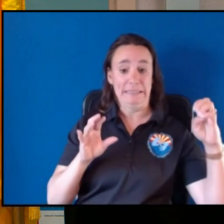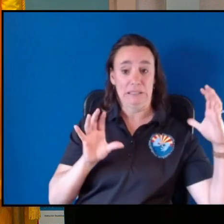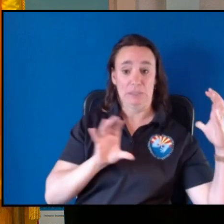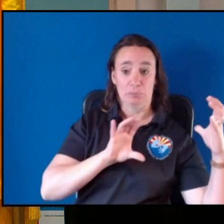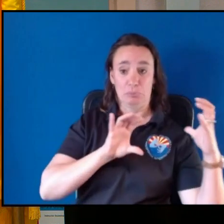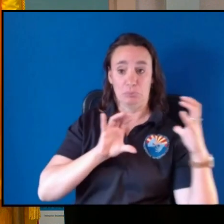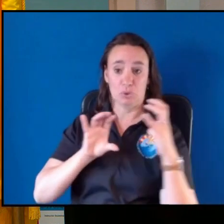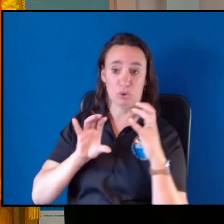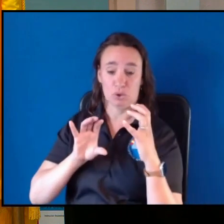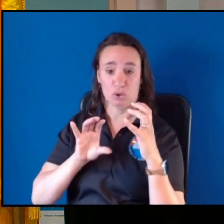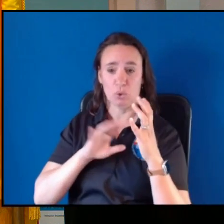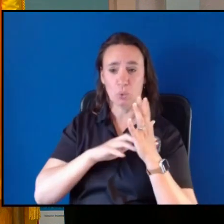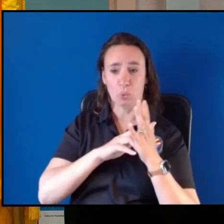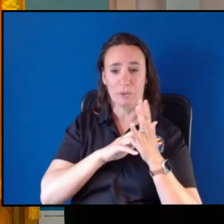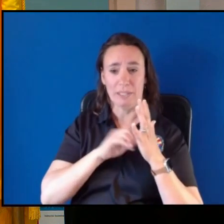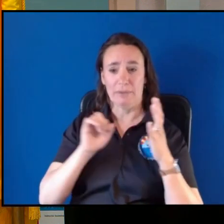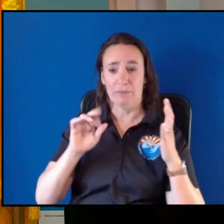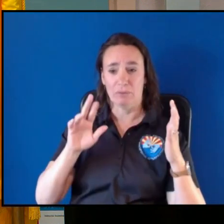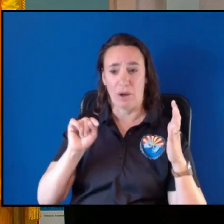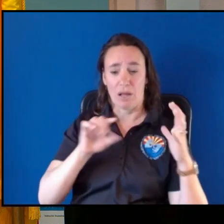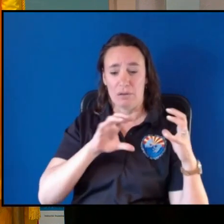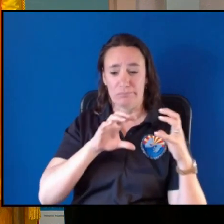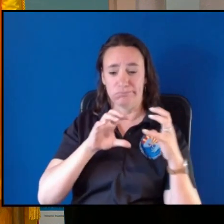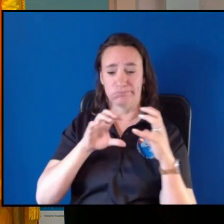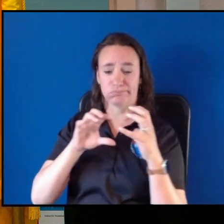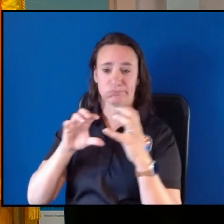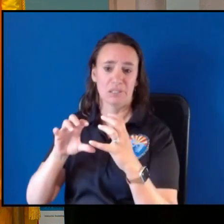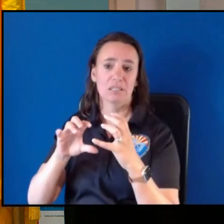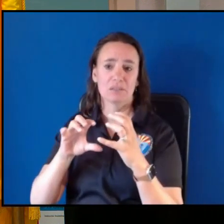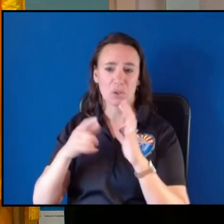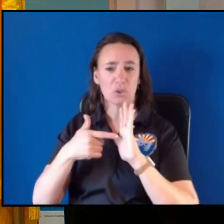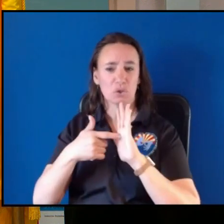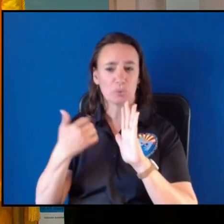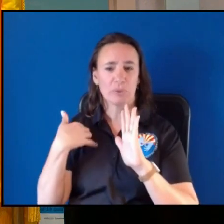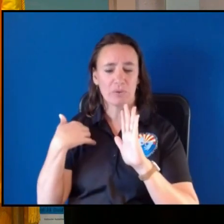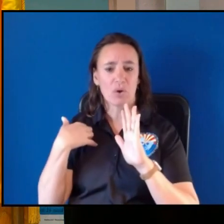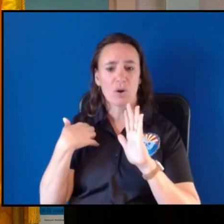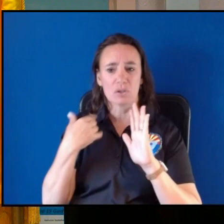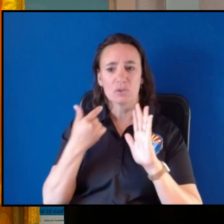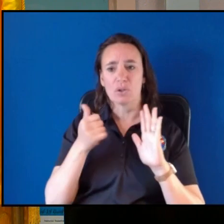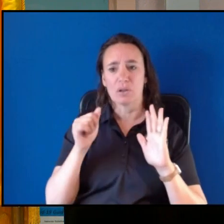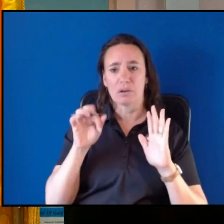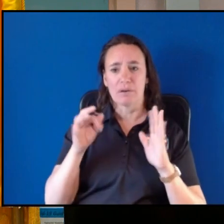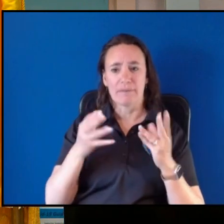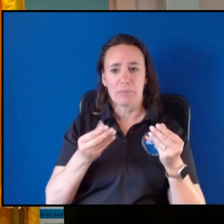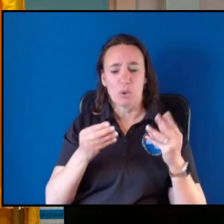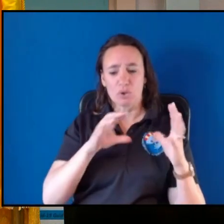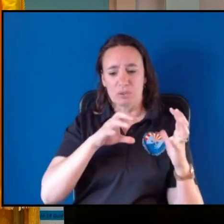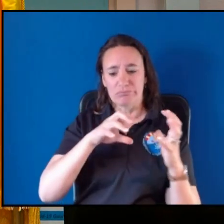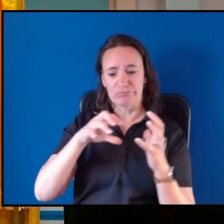allows that gulf moisture that I showed you air to move back in over the fire. It's a temporary thing and so for